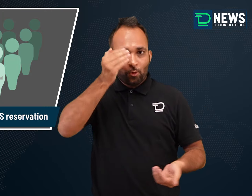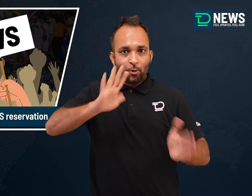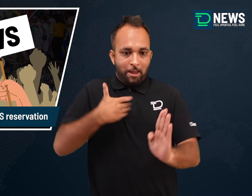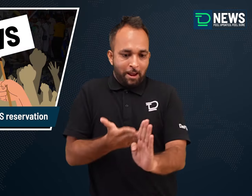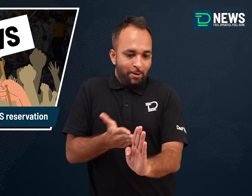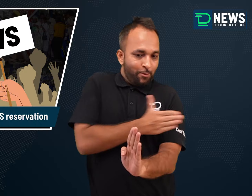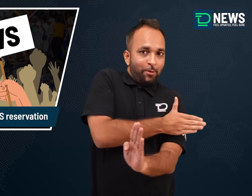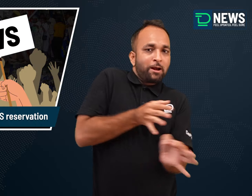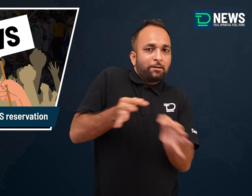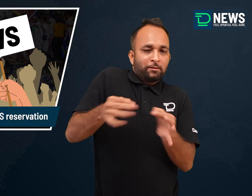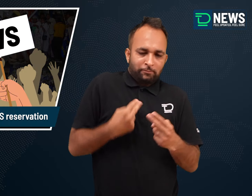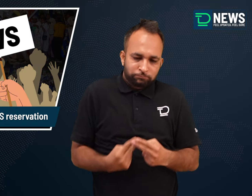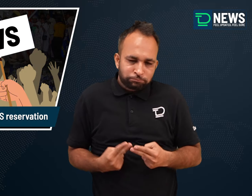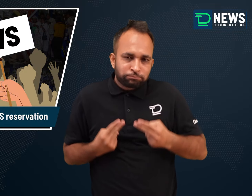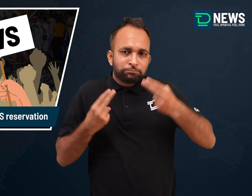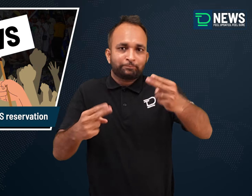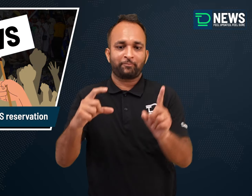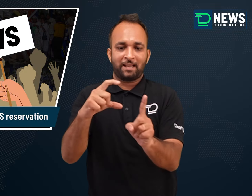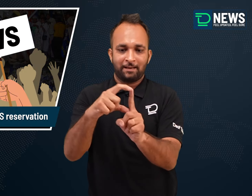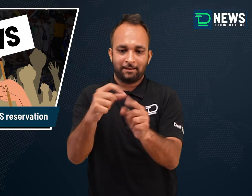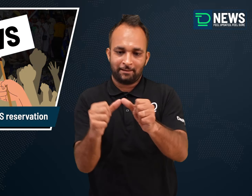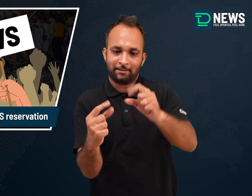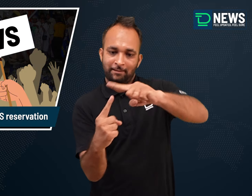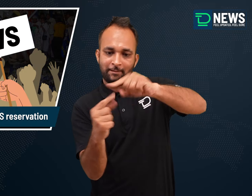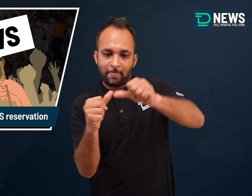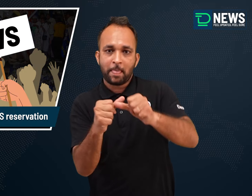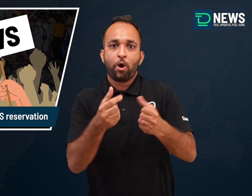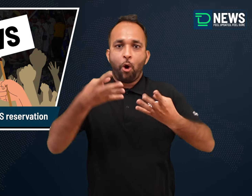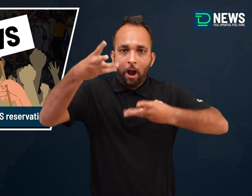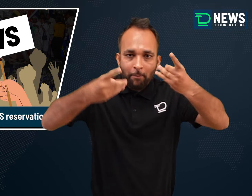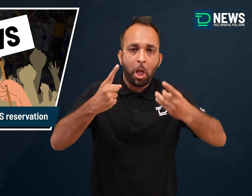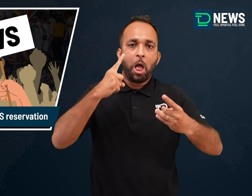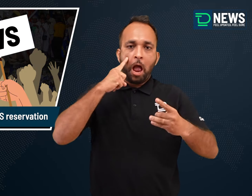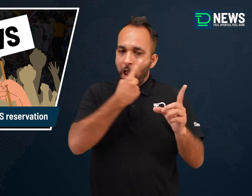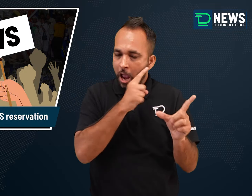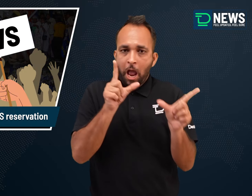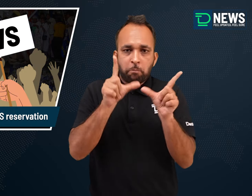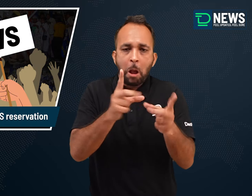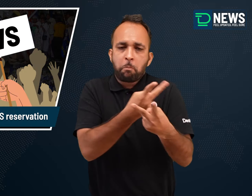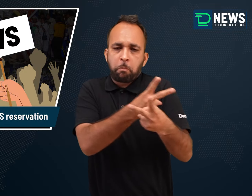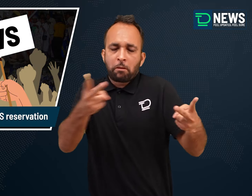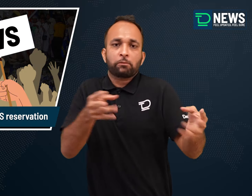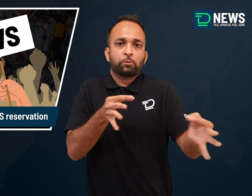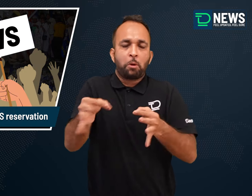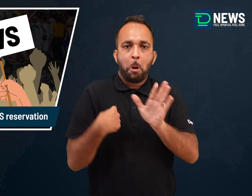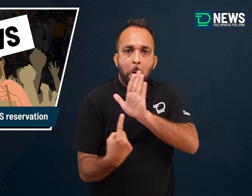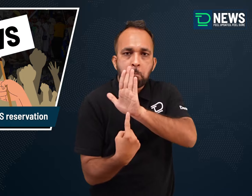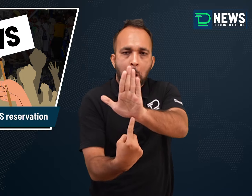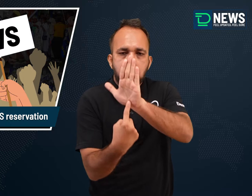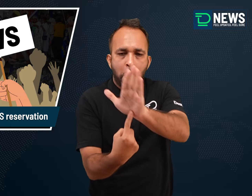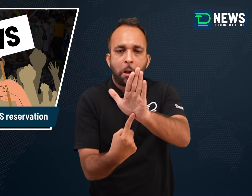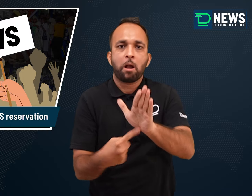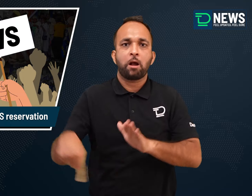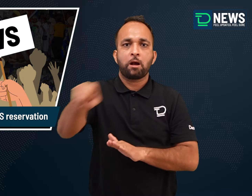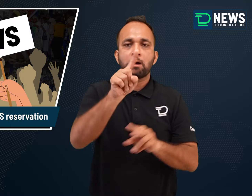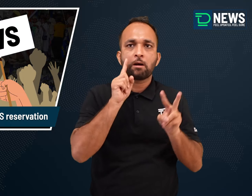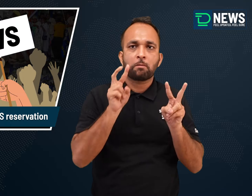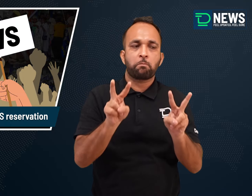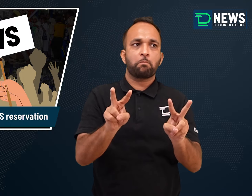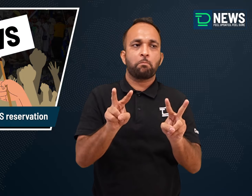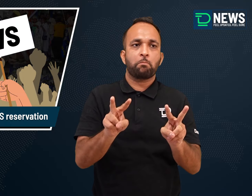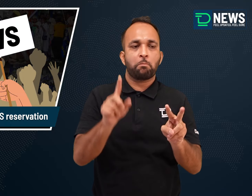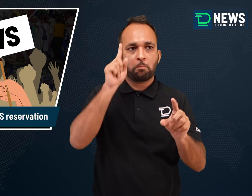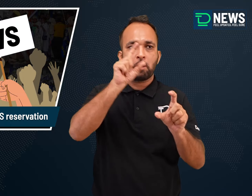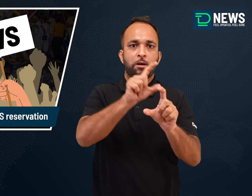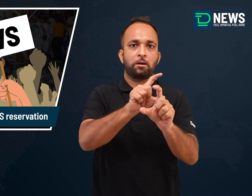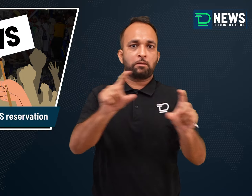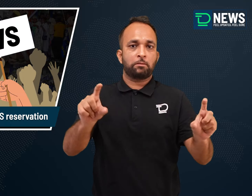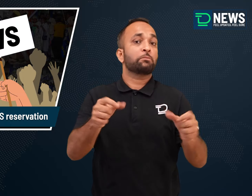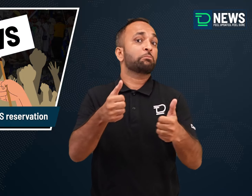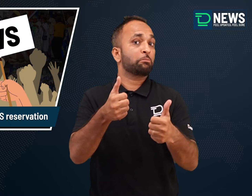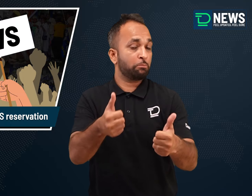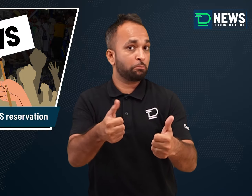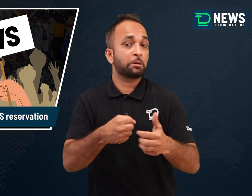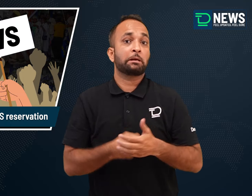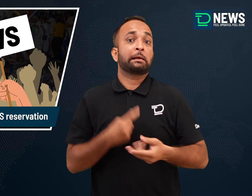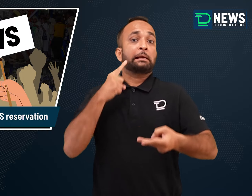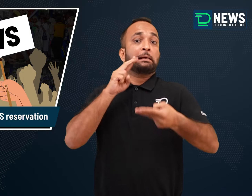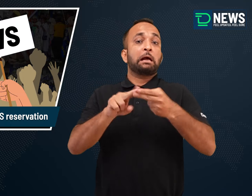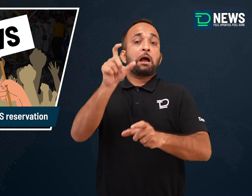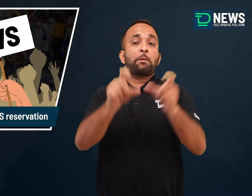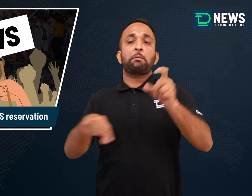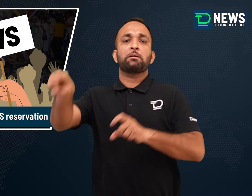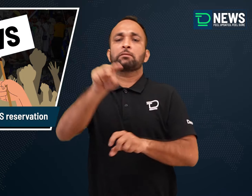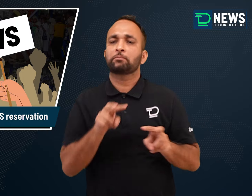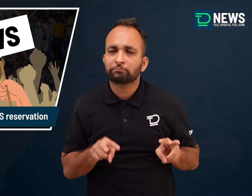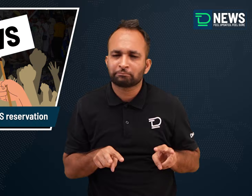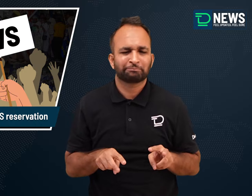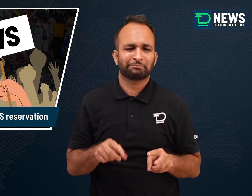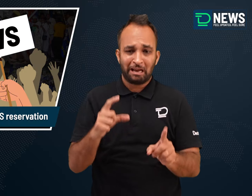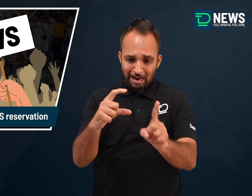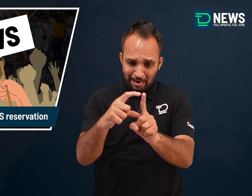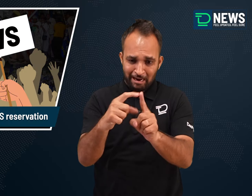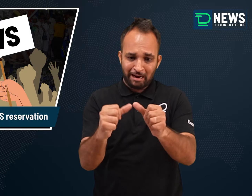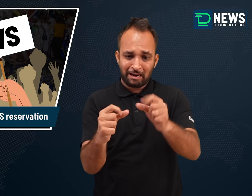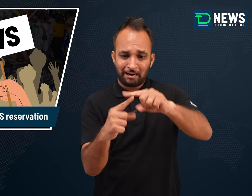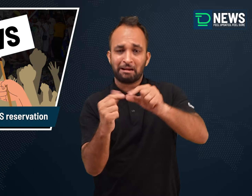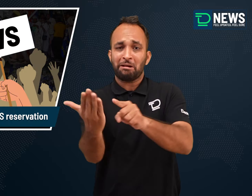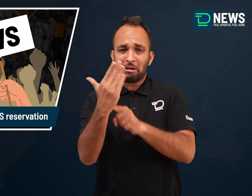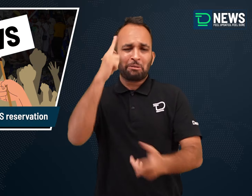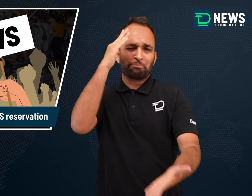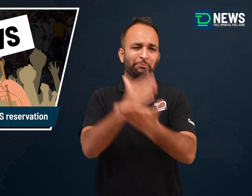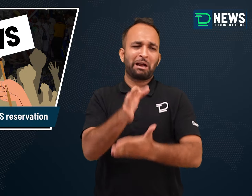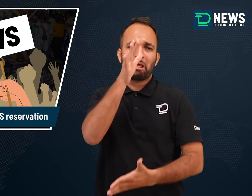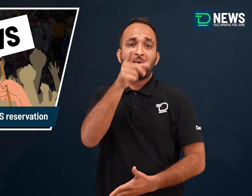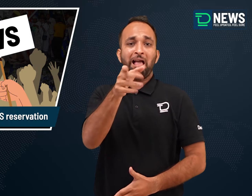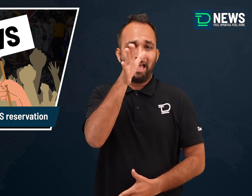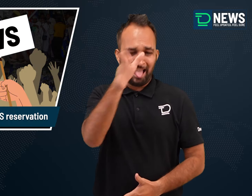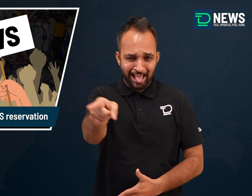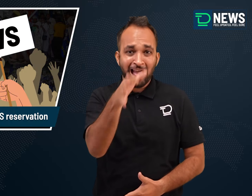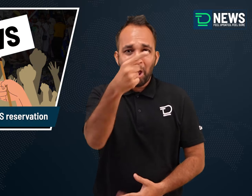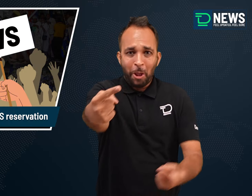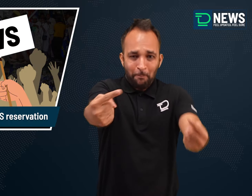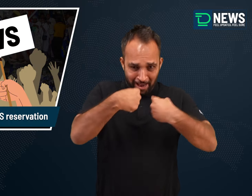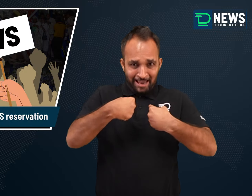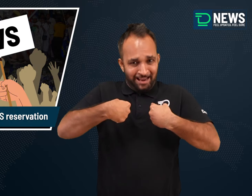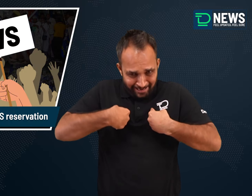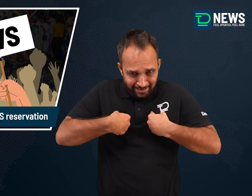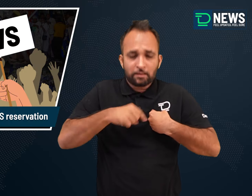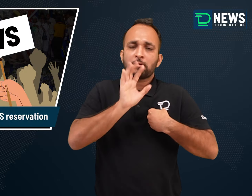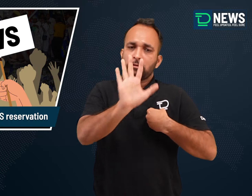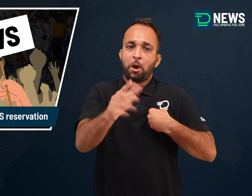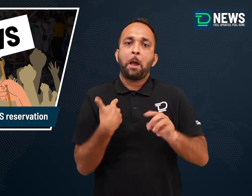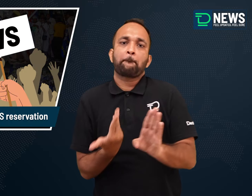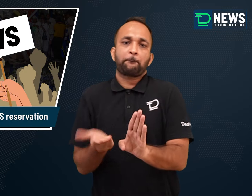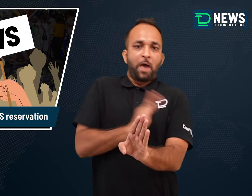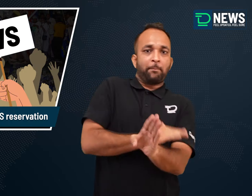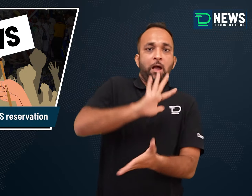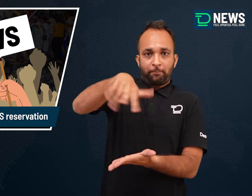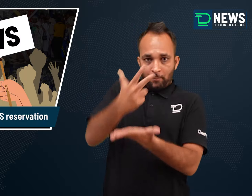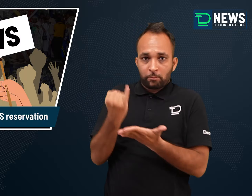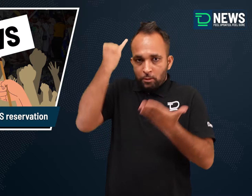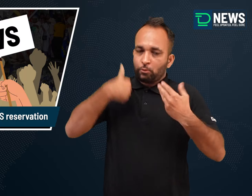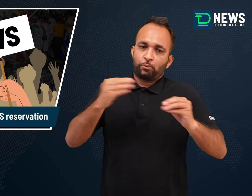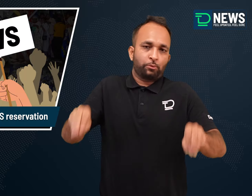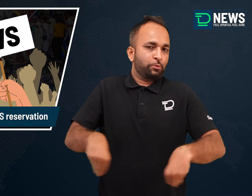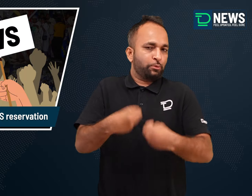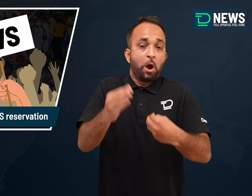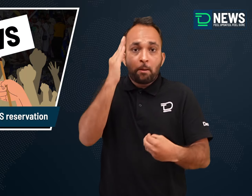If you think the data is fake, then you have blame time on India for posting this news.